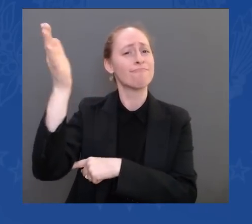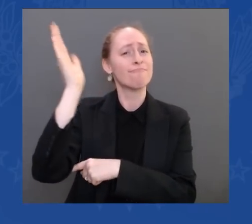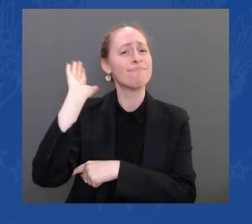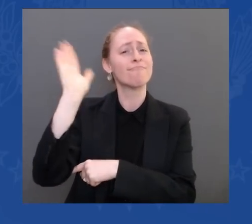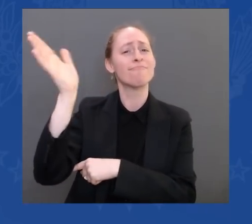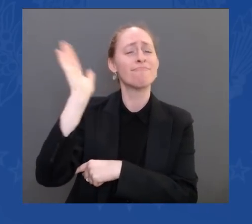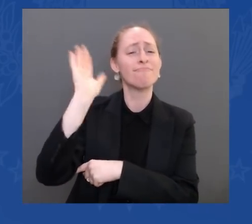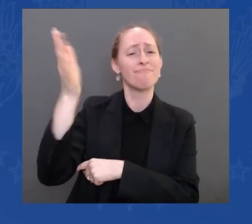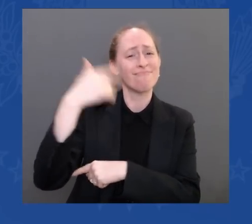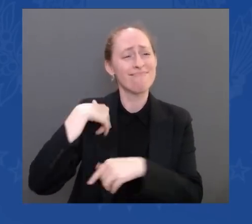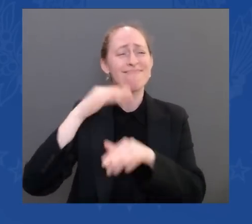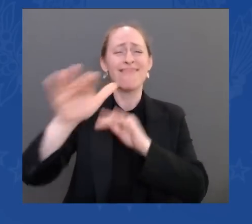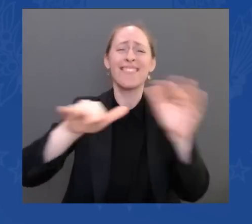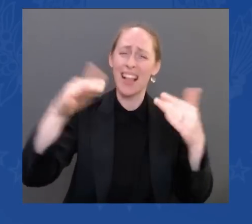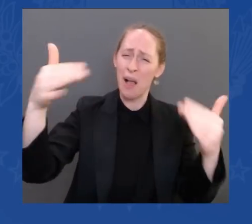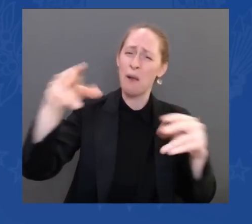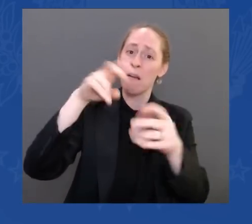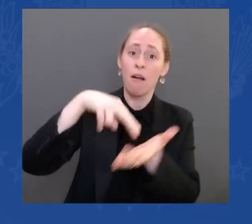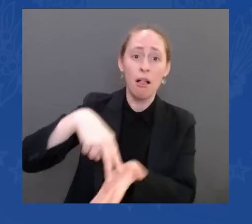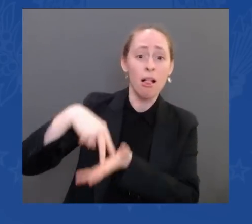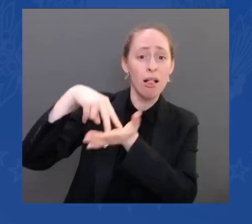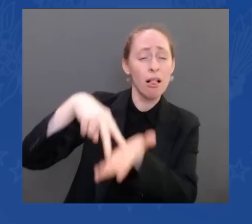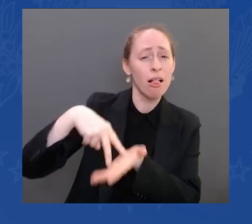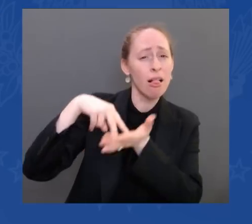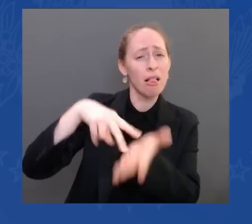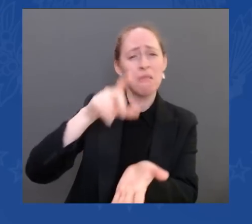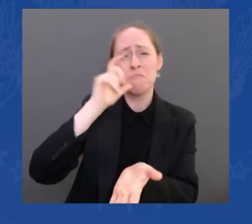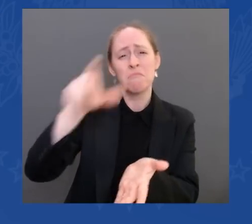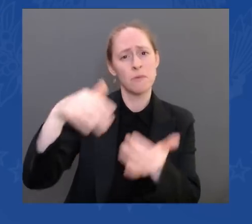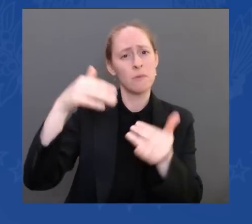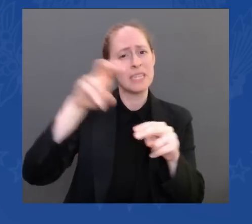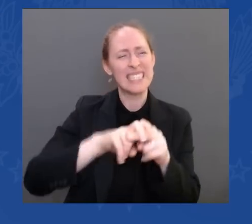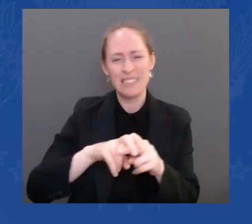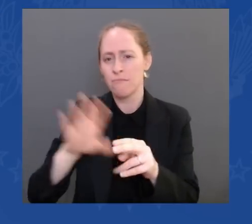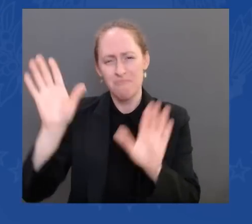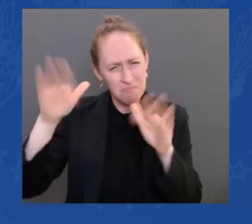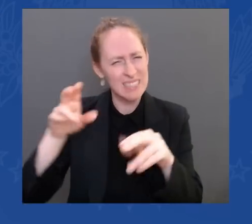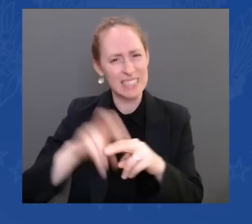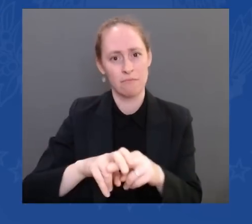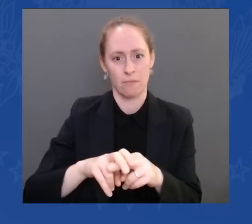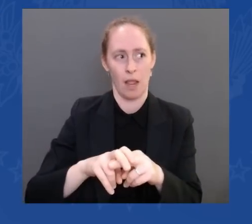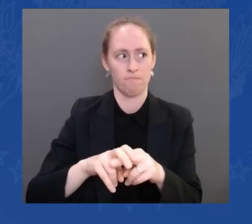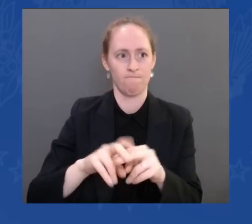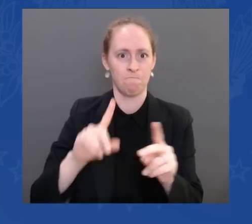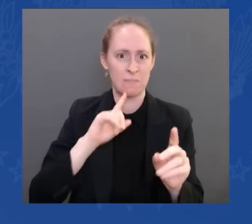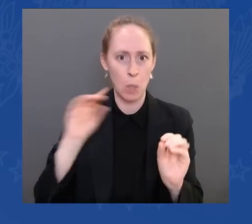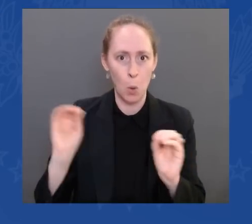There weren't any seats. Everyone was standing. There were no chairs. So, I just wanted to make sure I checked whether you had seats.